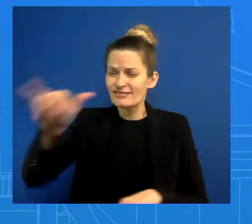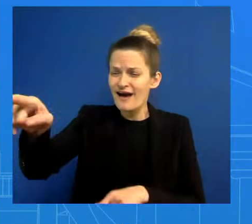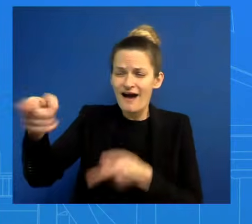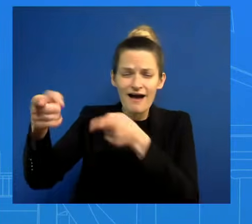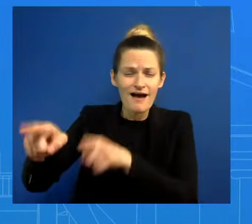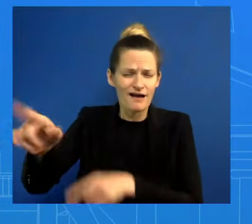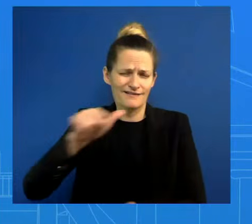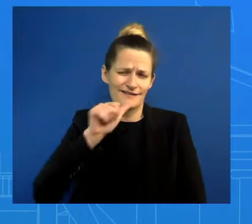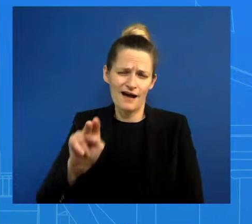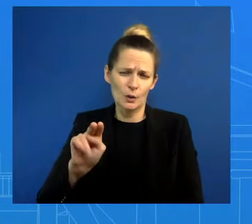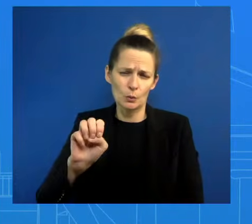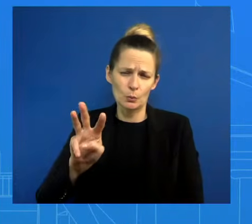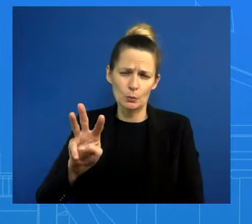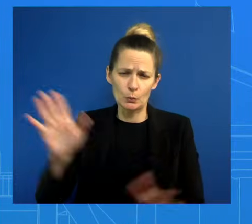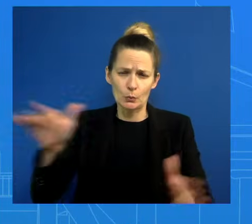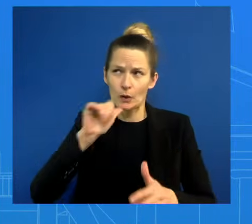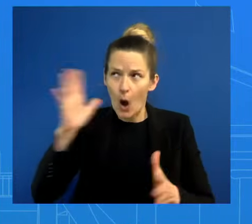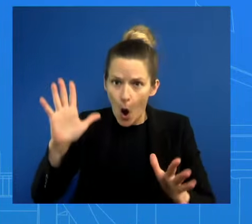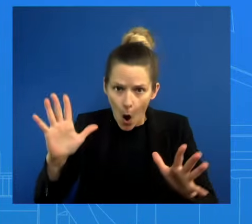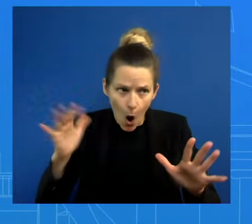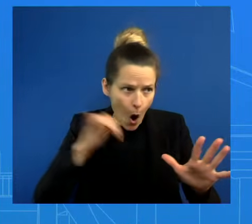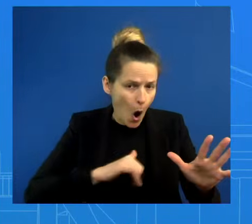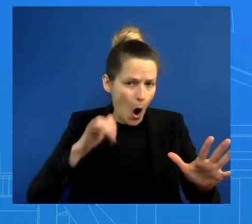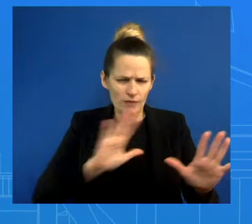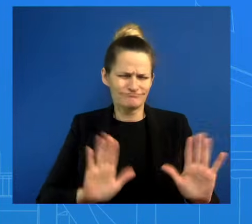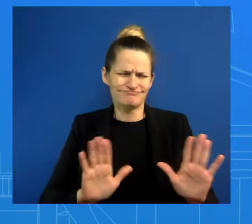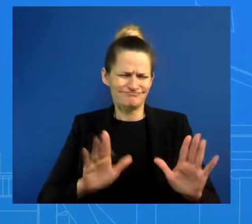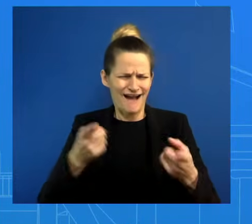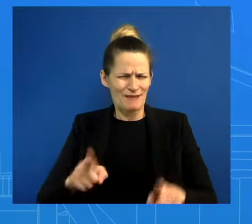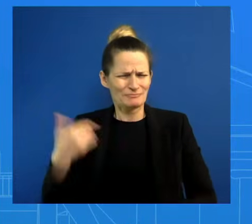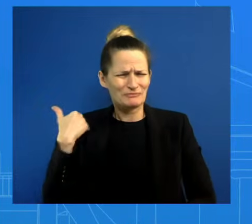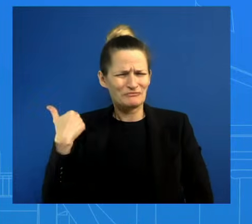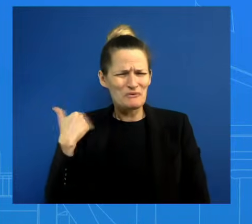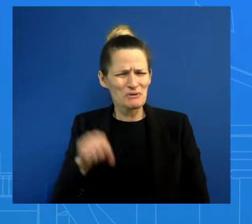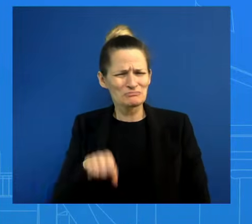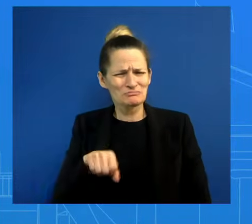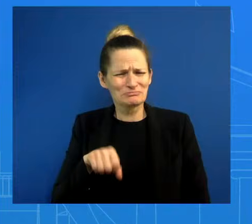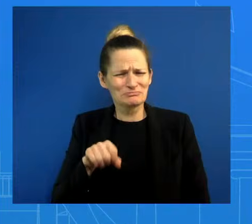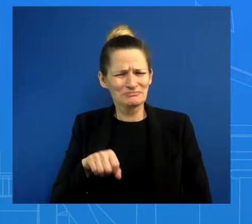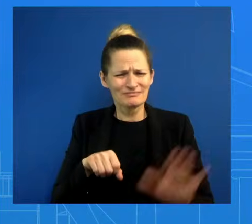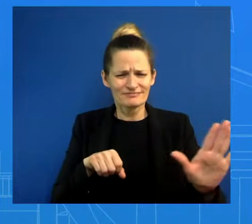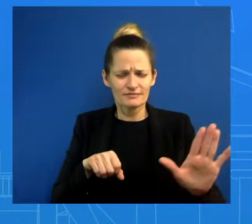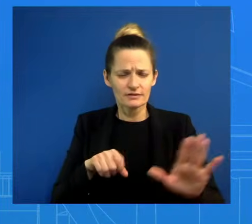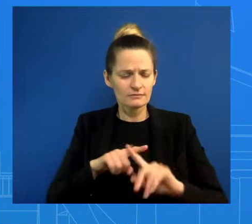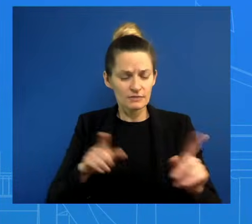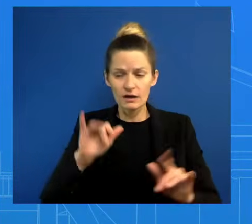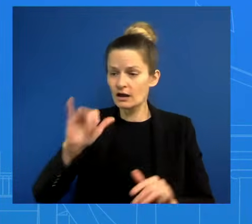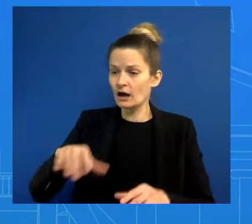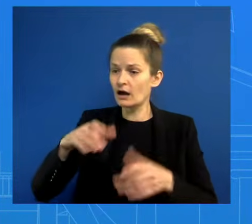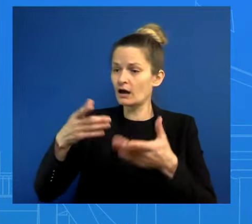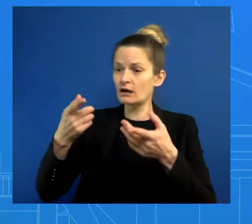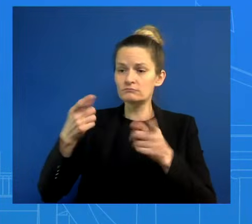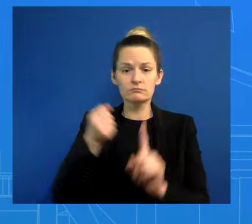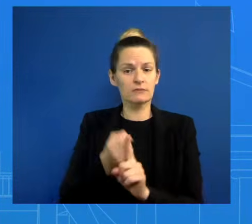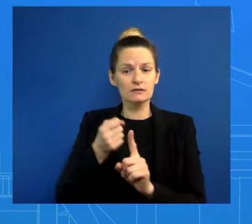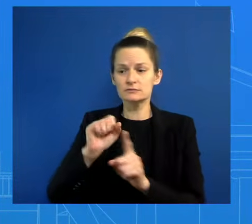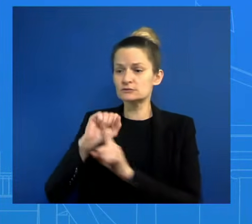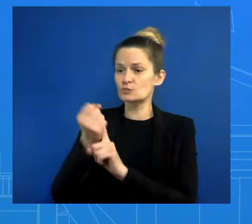What I'm saying is her actions speak to what we're trying to lay out here. Right? Ninety-three percent that she's voted --